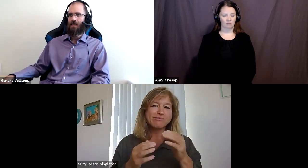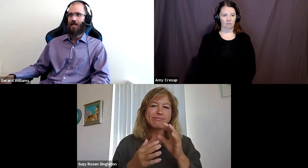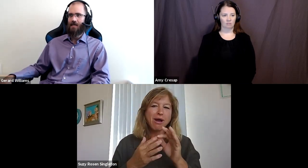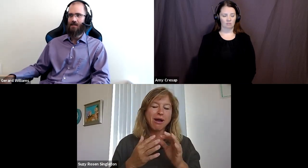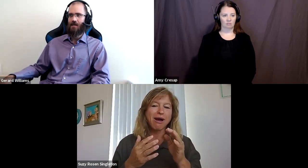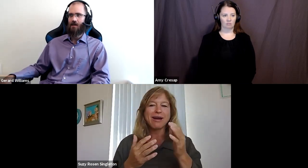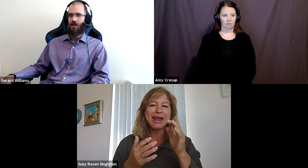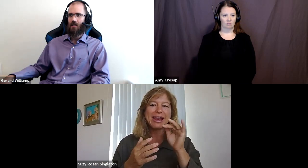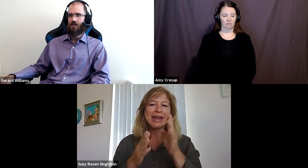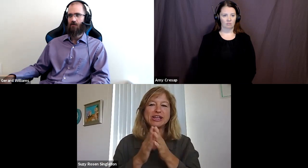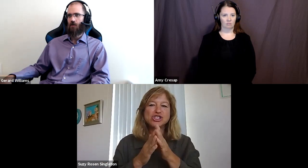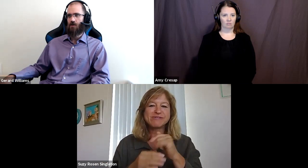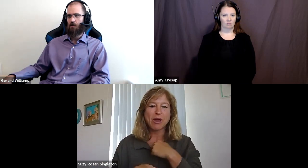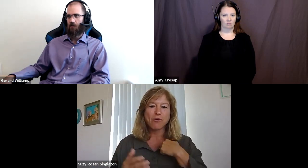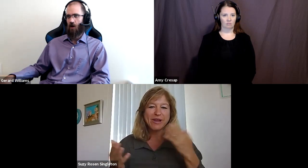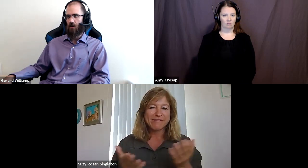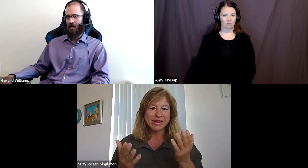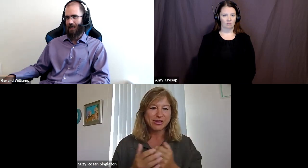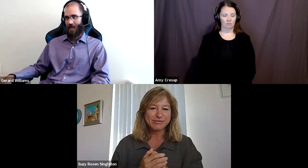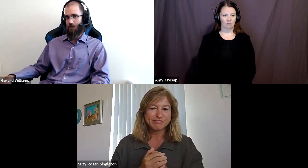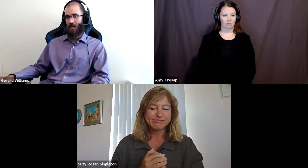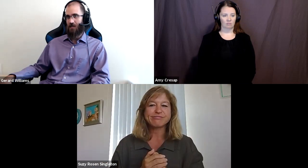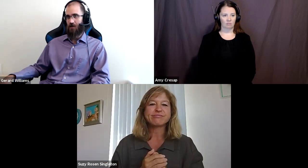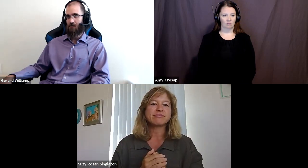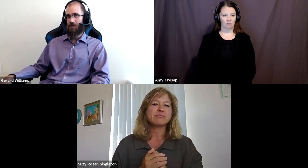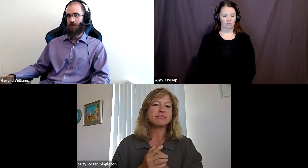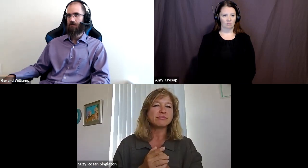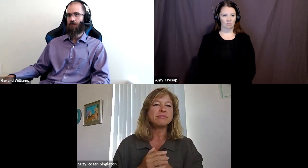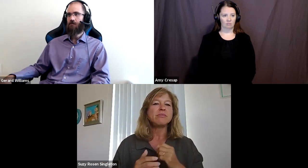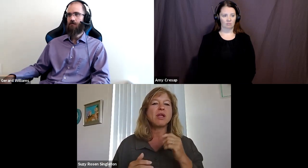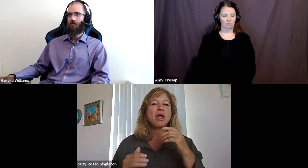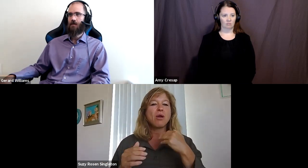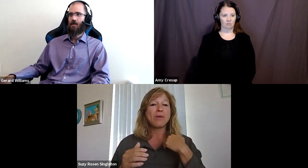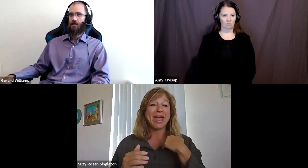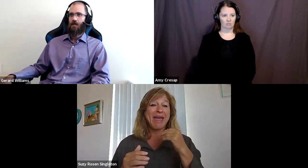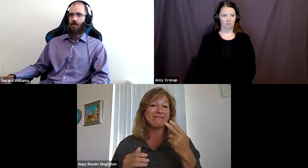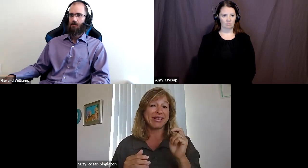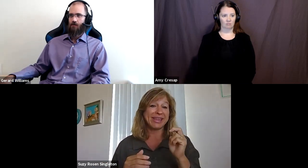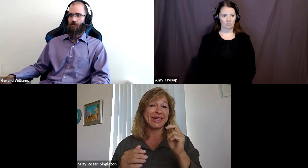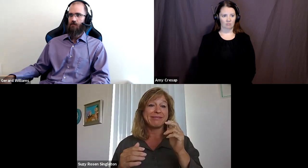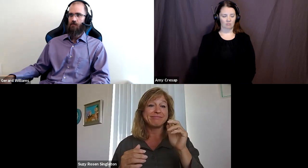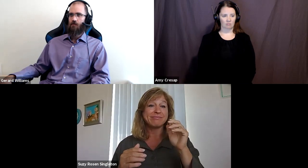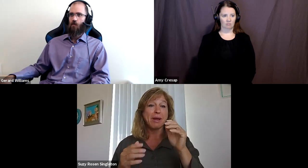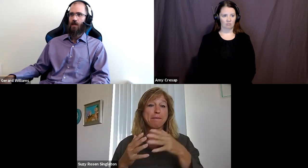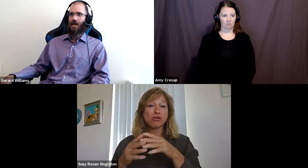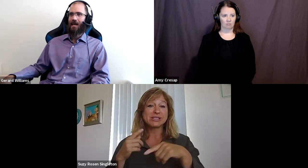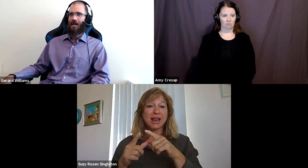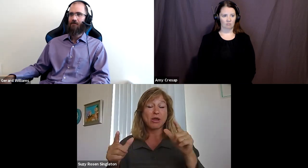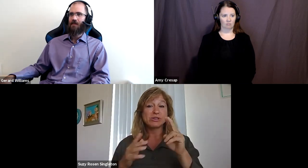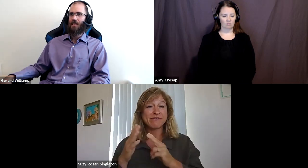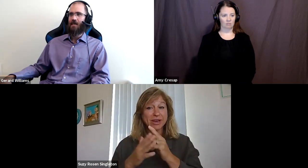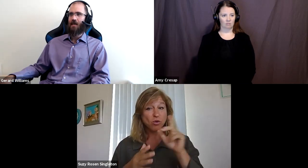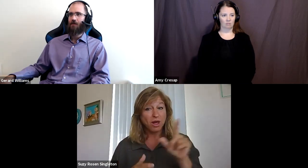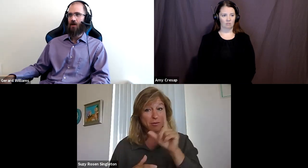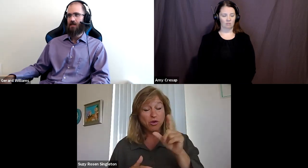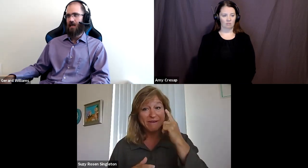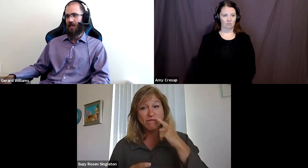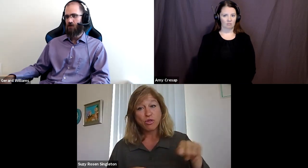Next on the list for some of our engagement initiatives, we have the American Sign Language